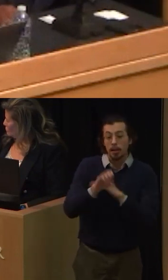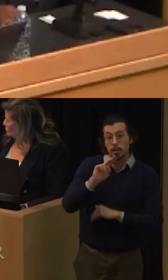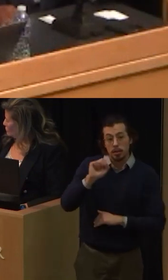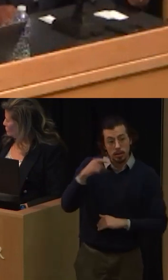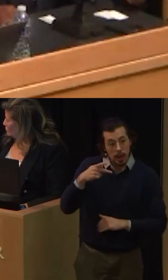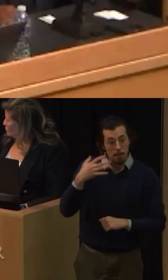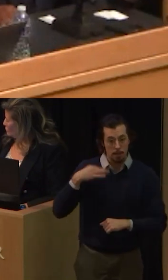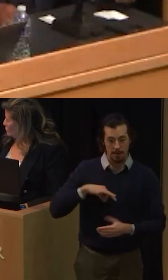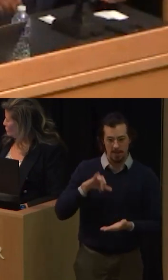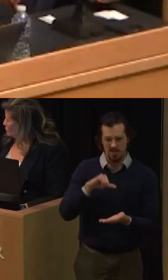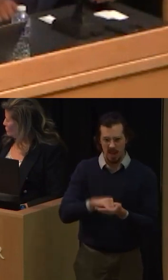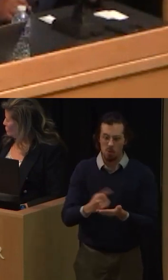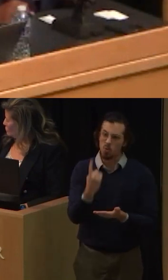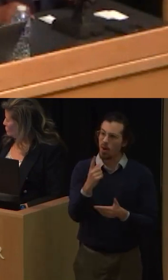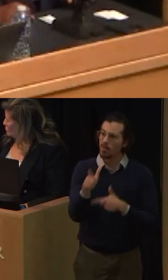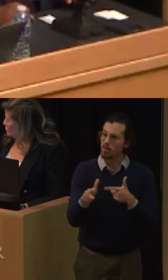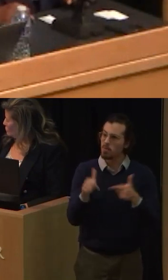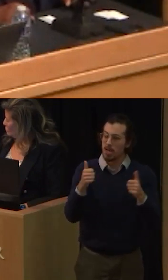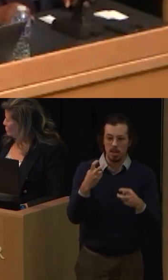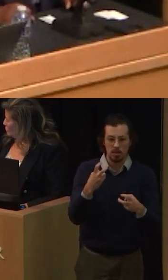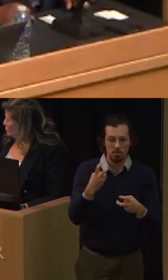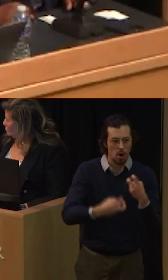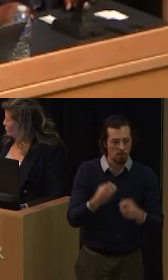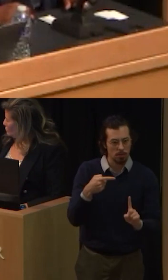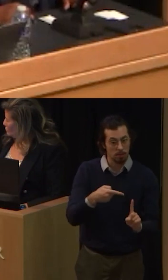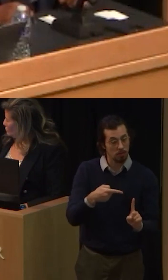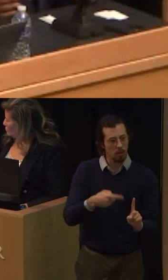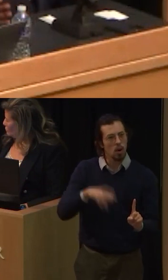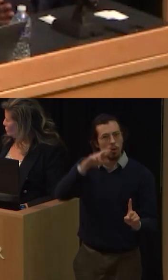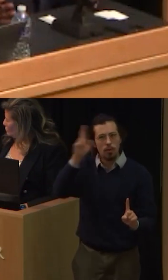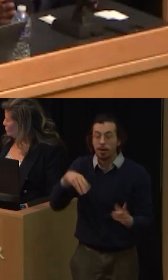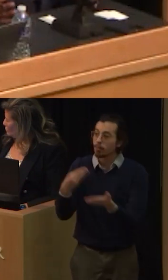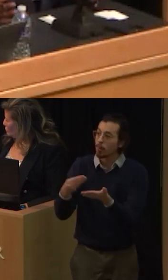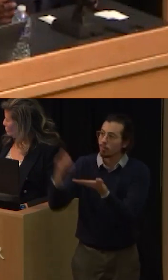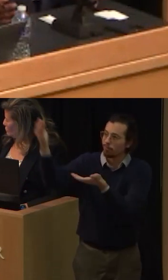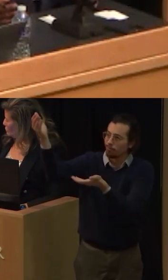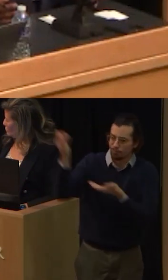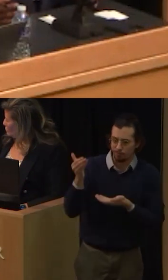were the key driver. In Rochester, when money would come 'cause the county is the primary vehicle